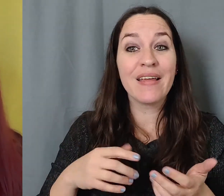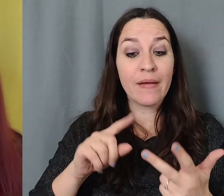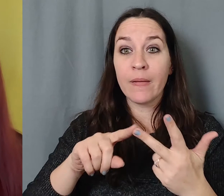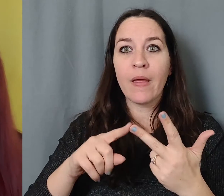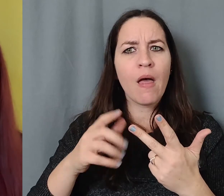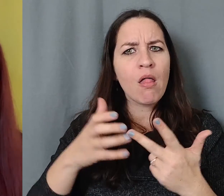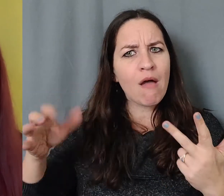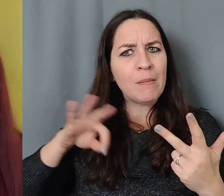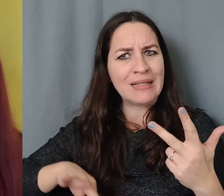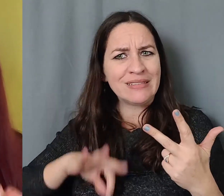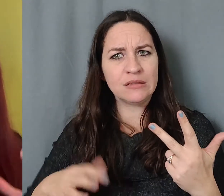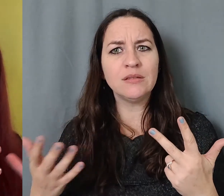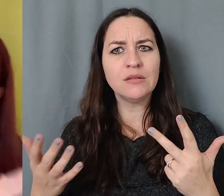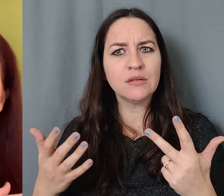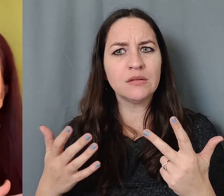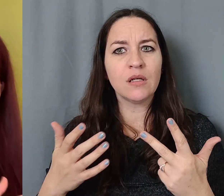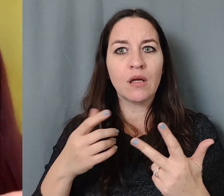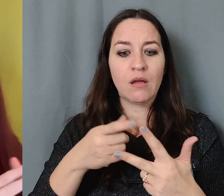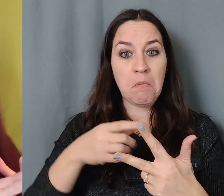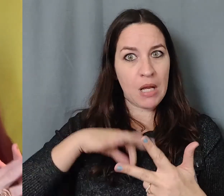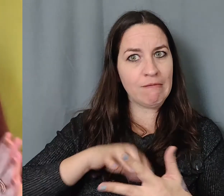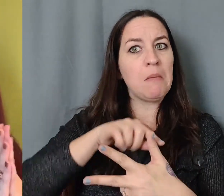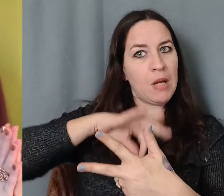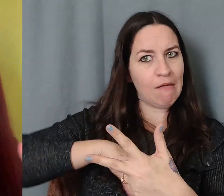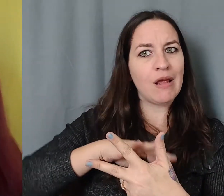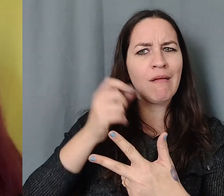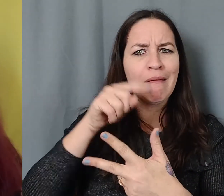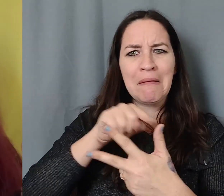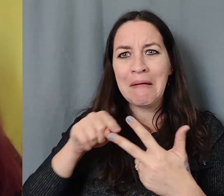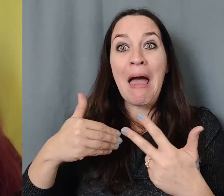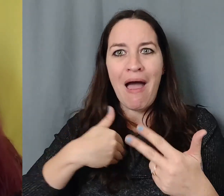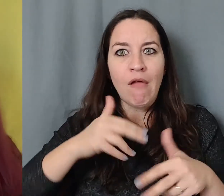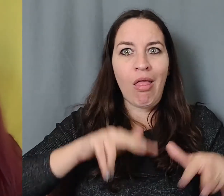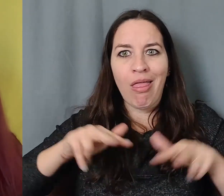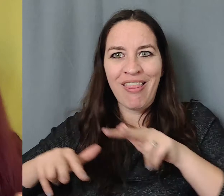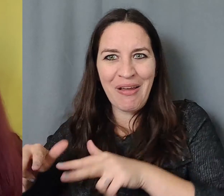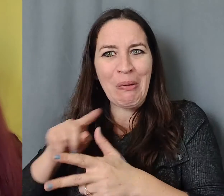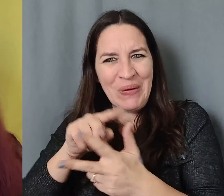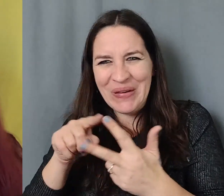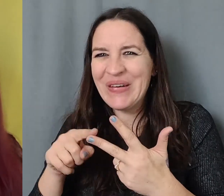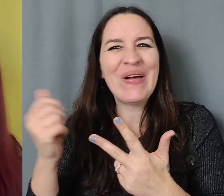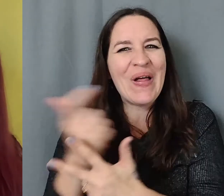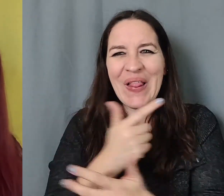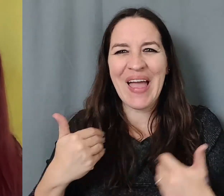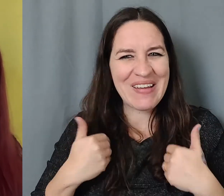So there's a lot of benefits and a lot of discomfort with being at every stage along the way. But I do find that people want to rush through the